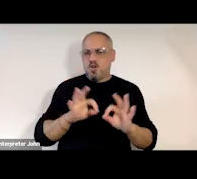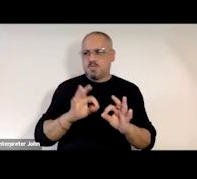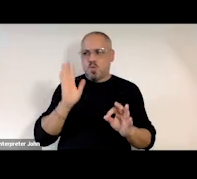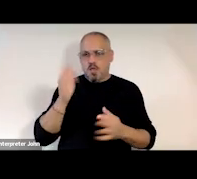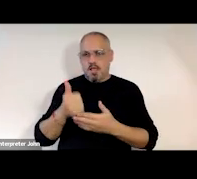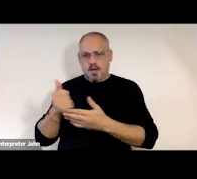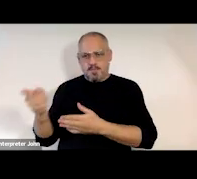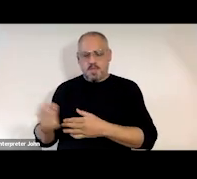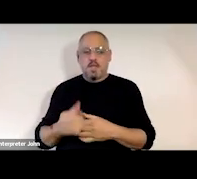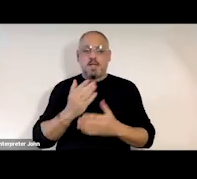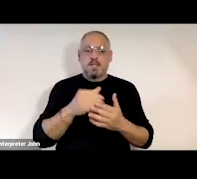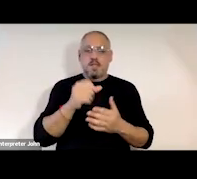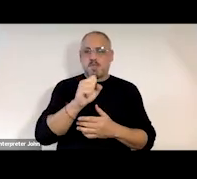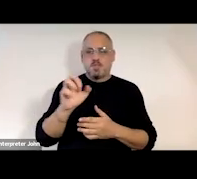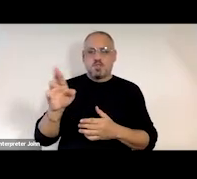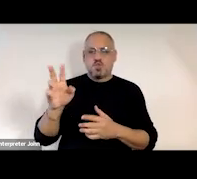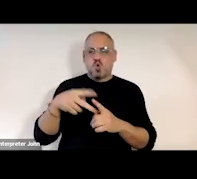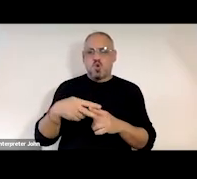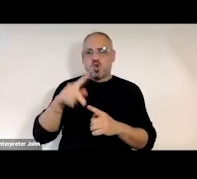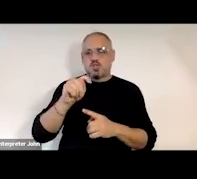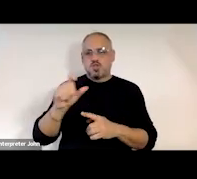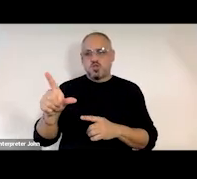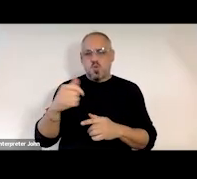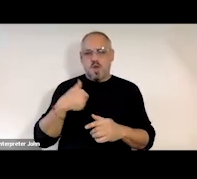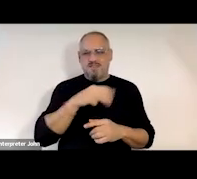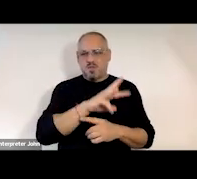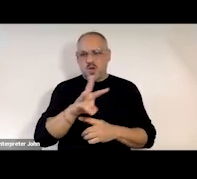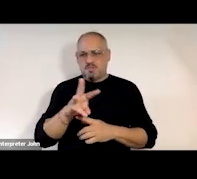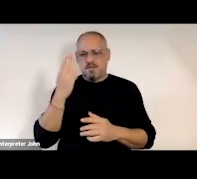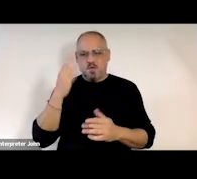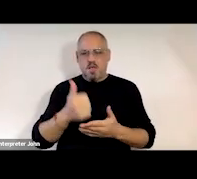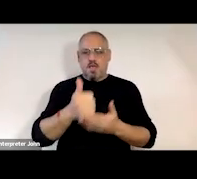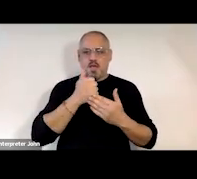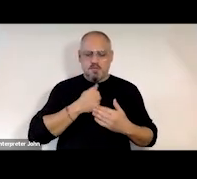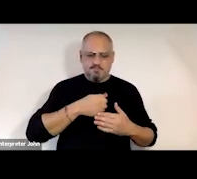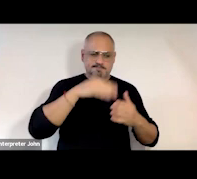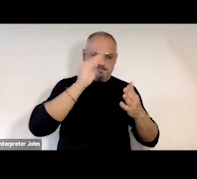some of the SOAR tools that we have on our website to help you with completing your applications.